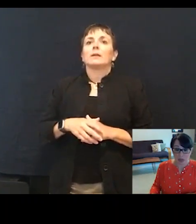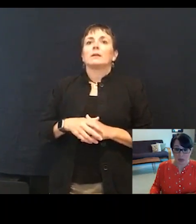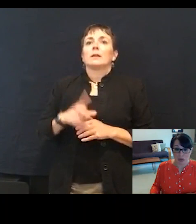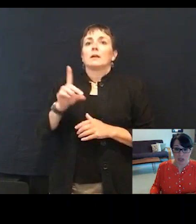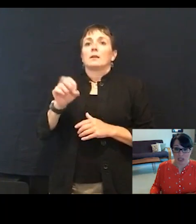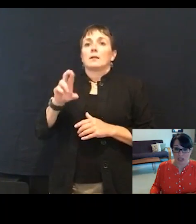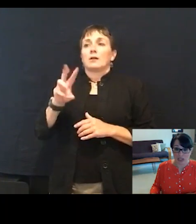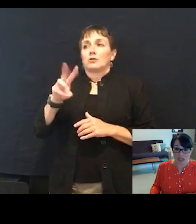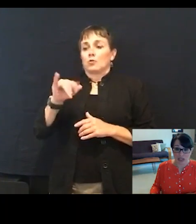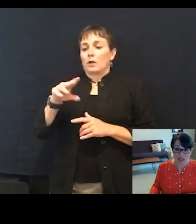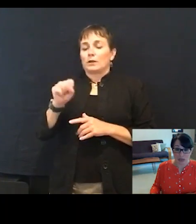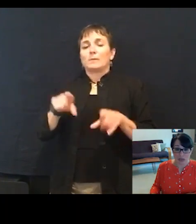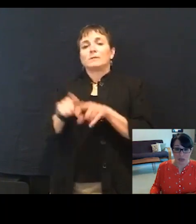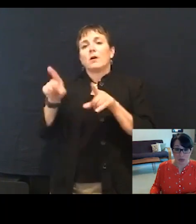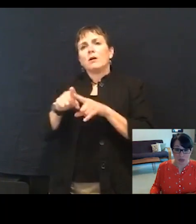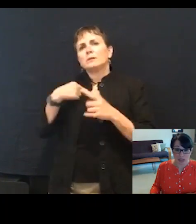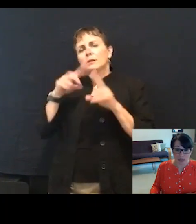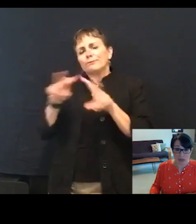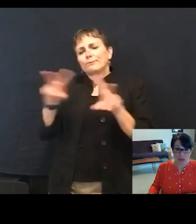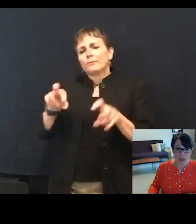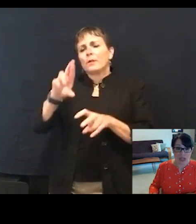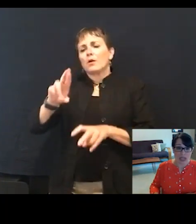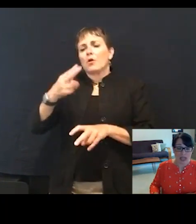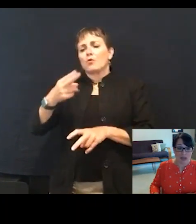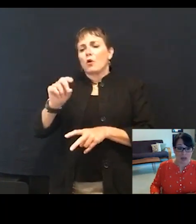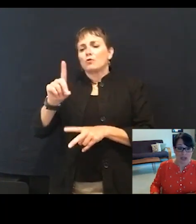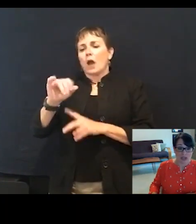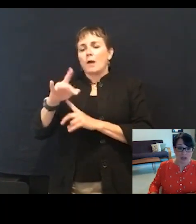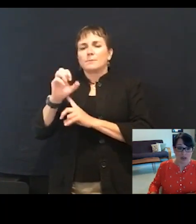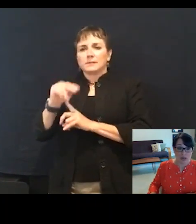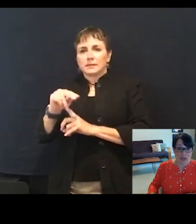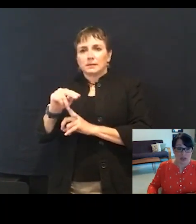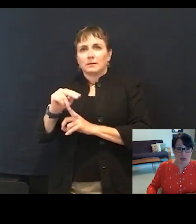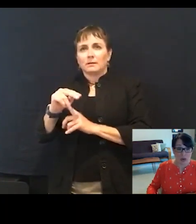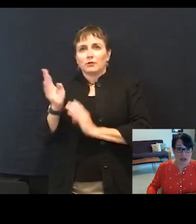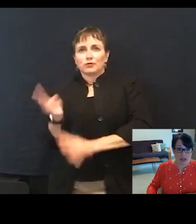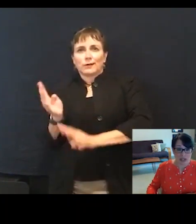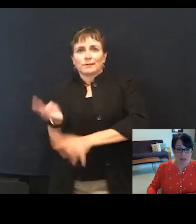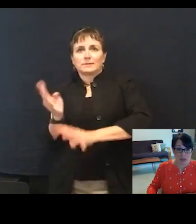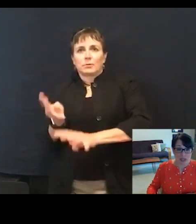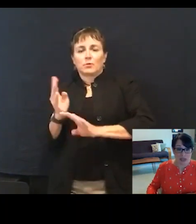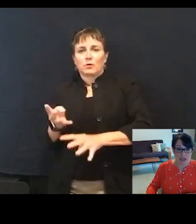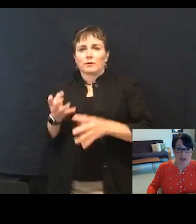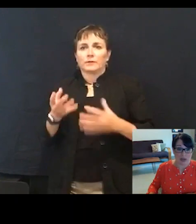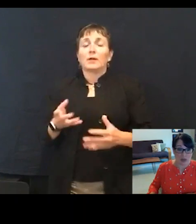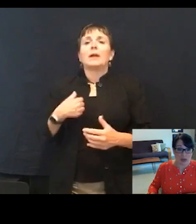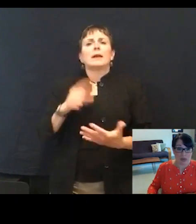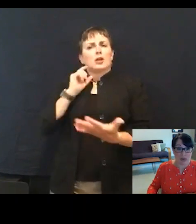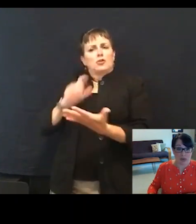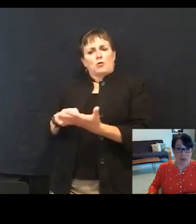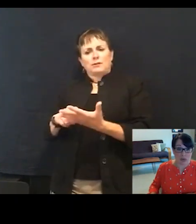through the connecting cilium of the photoreceptors. And what he saw was that in wild type mice that were immunogold